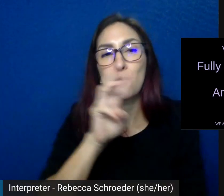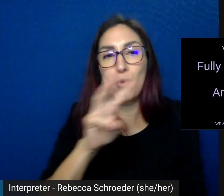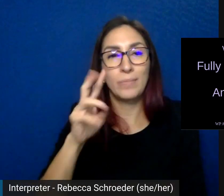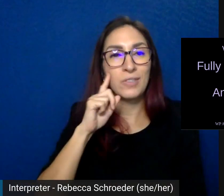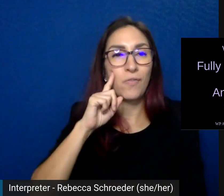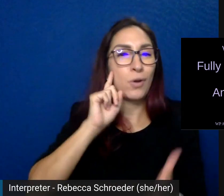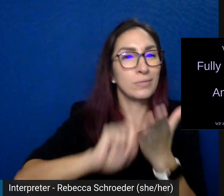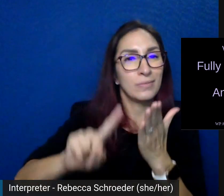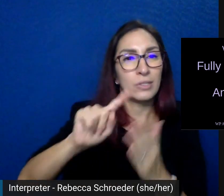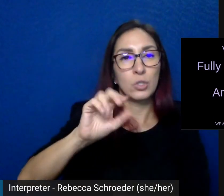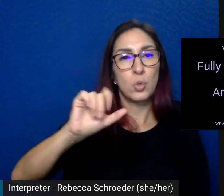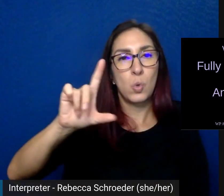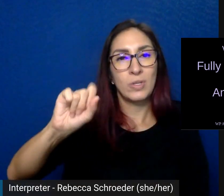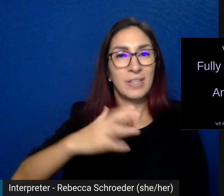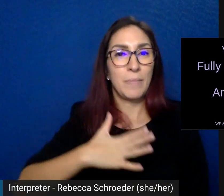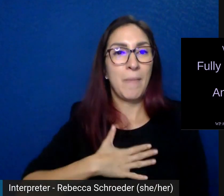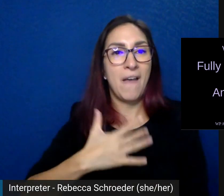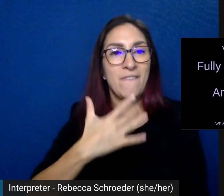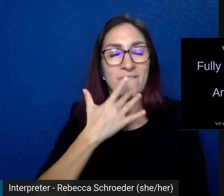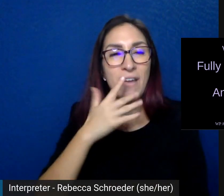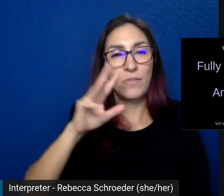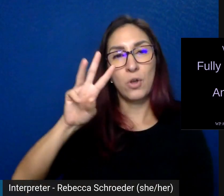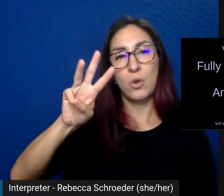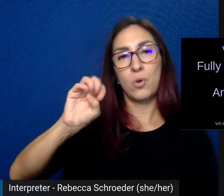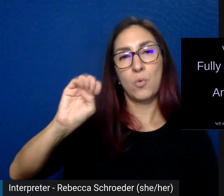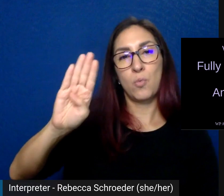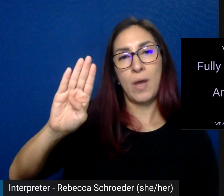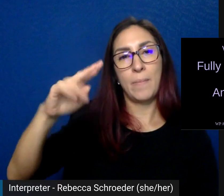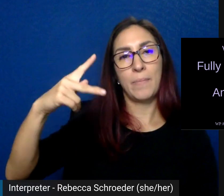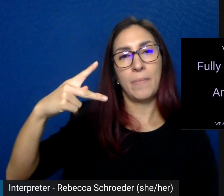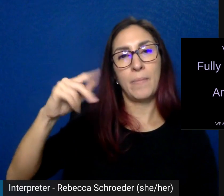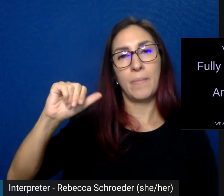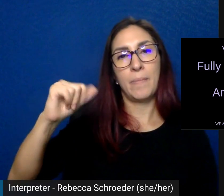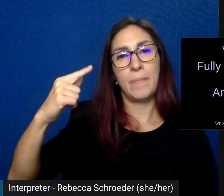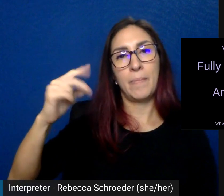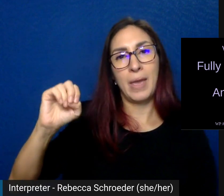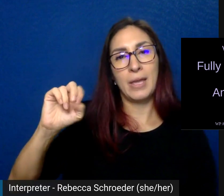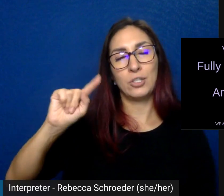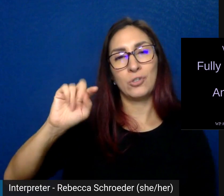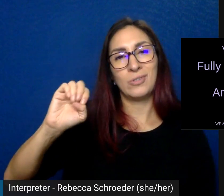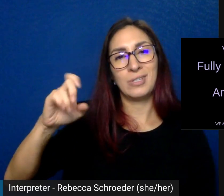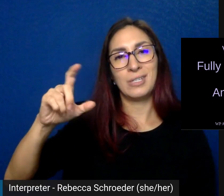Of course, the length of time also depends on